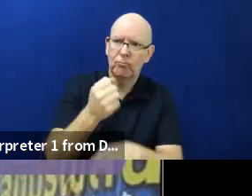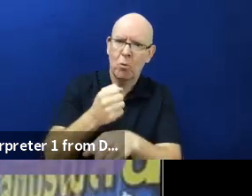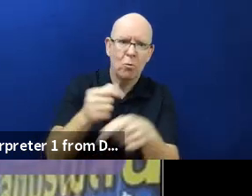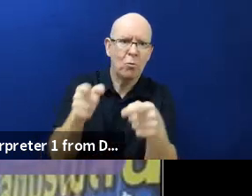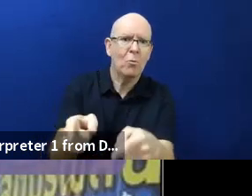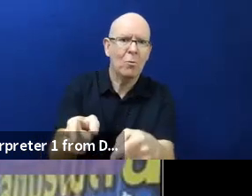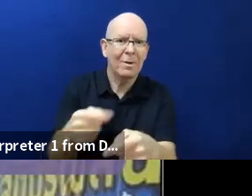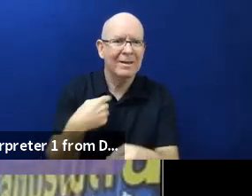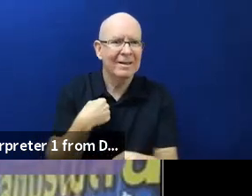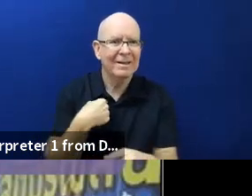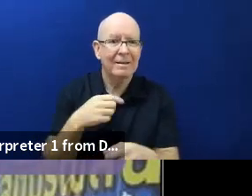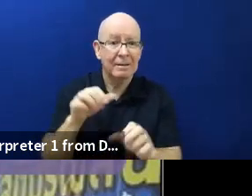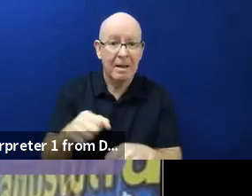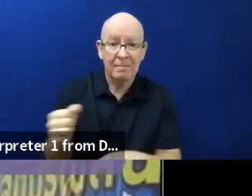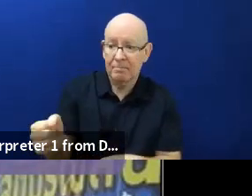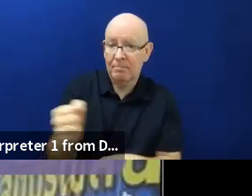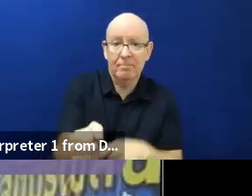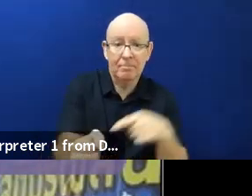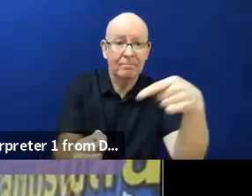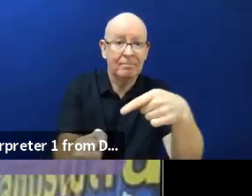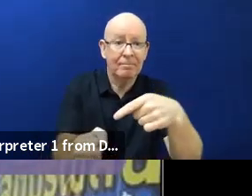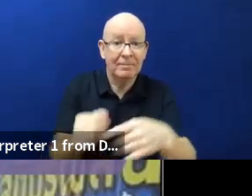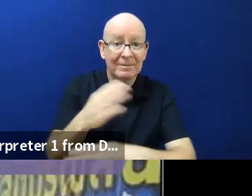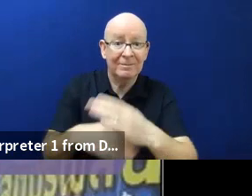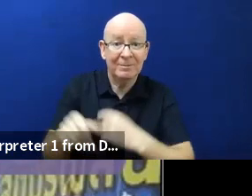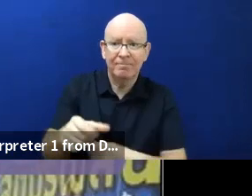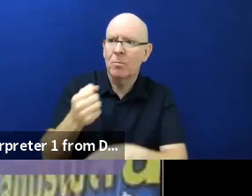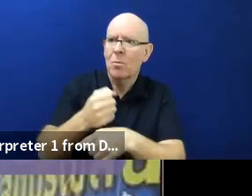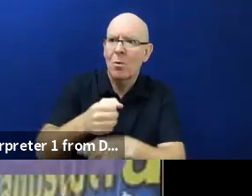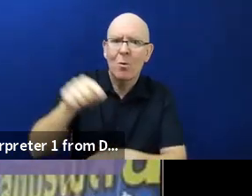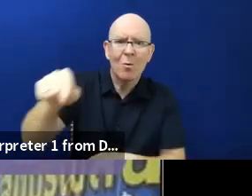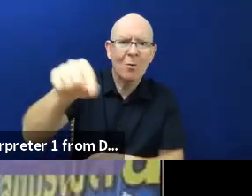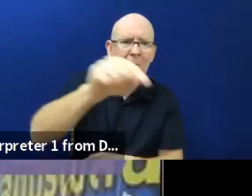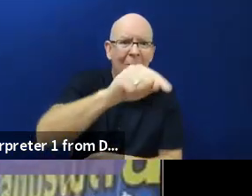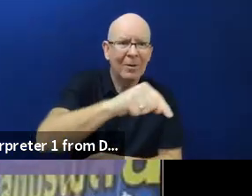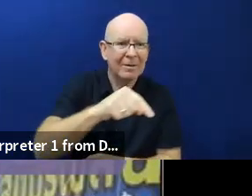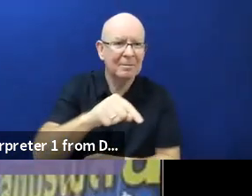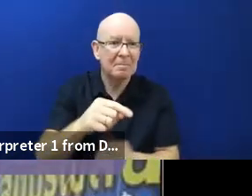in the picture this is an example of a bank which hires persons with disabilities to raise